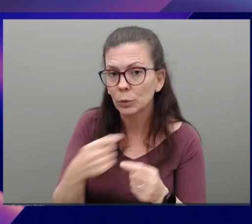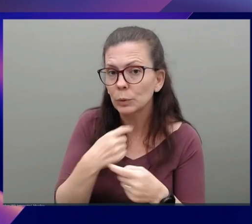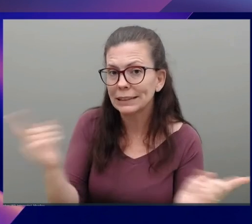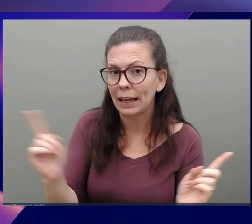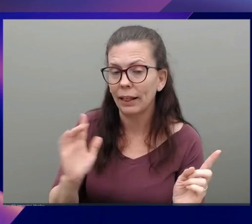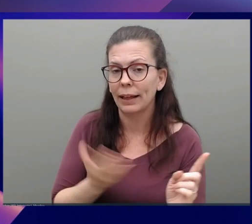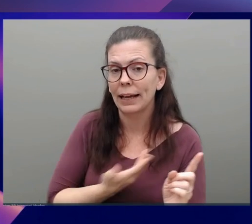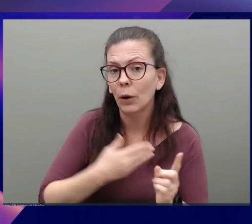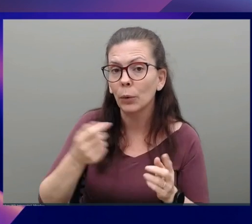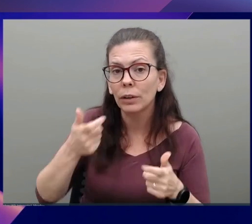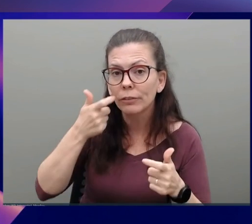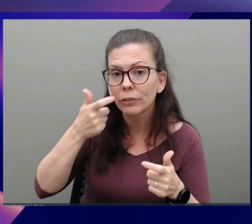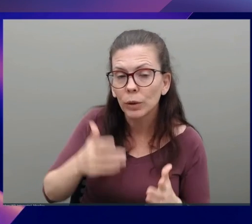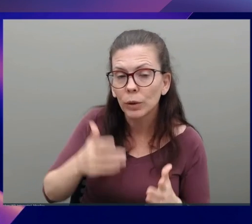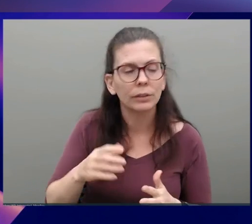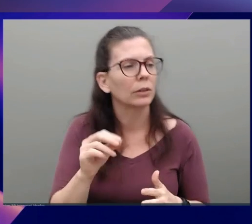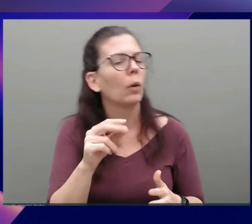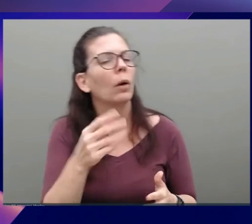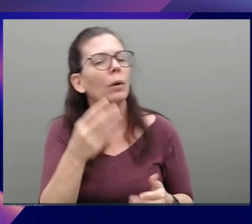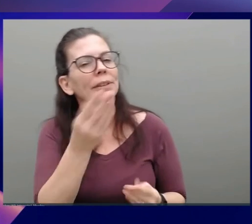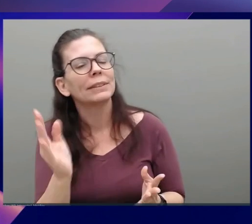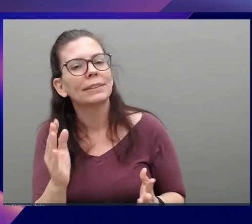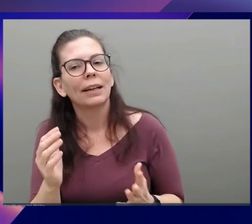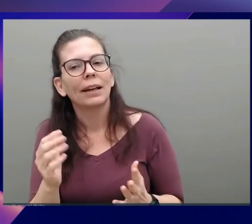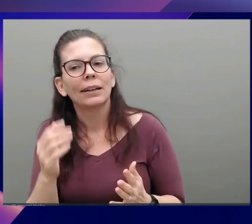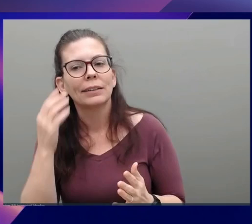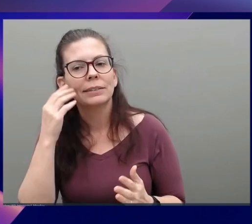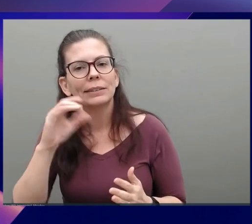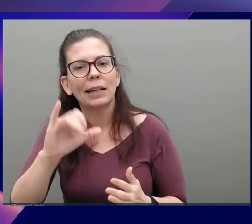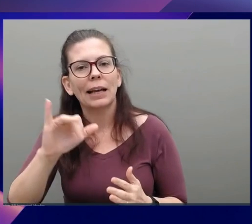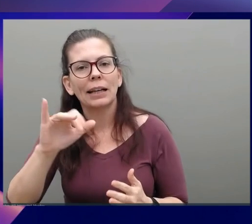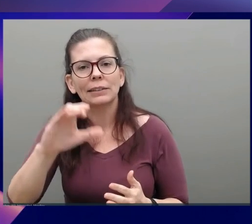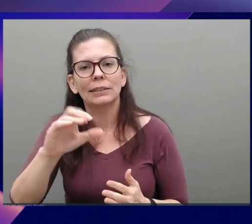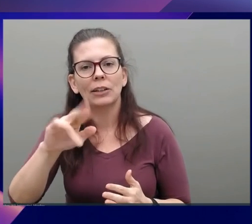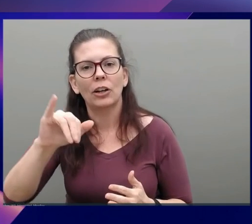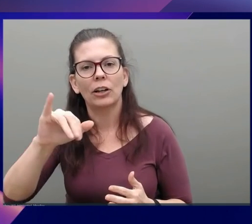I'd just like to say that the CIRT team is available